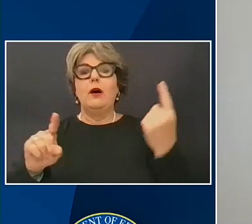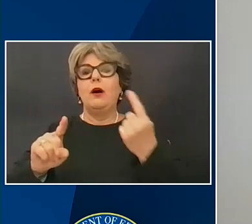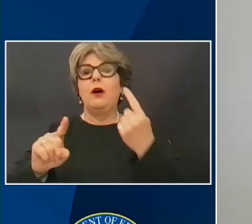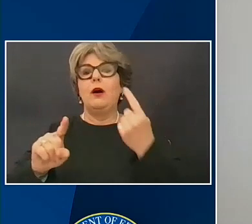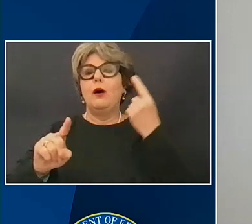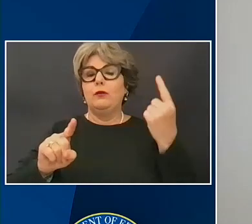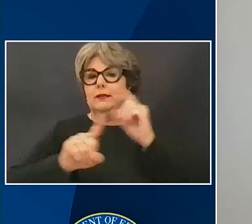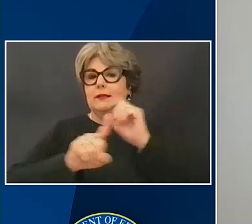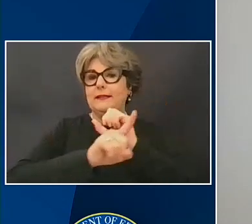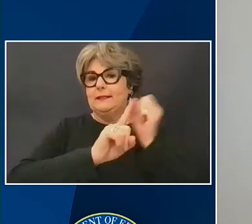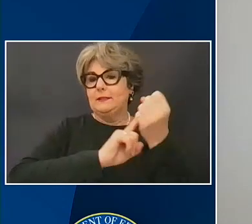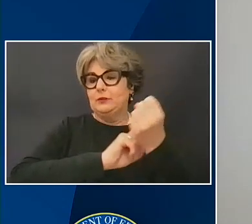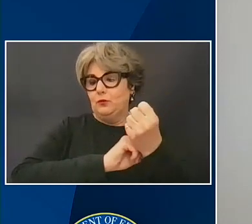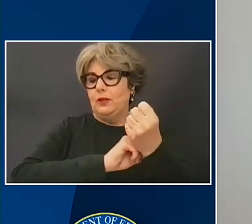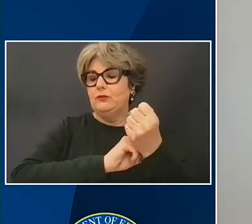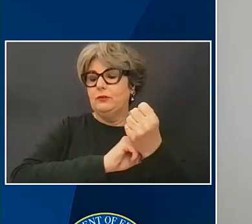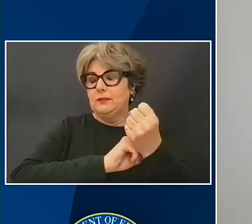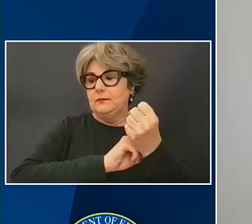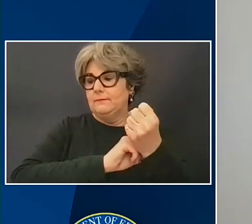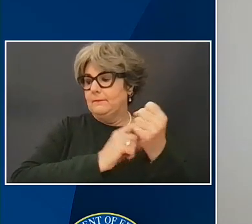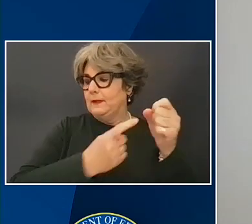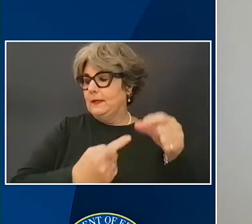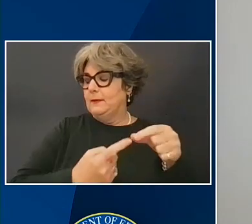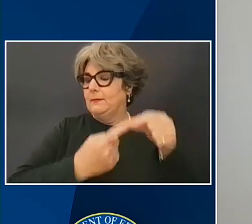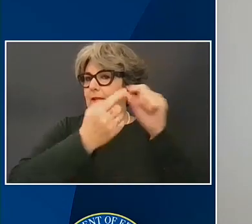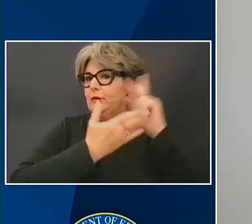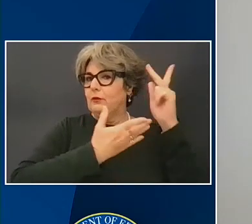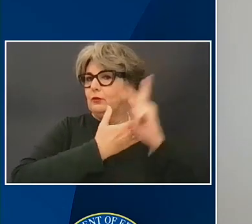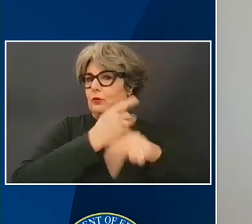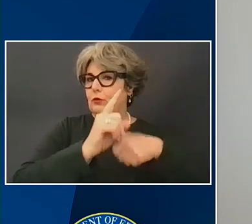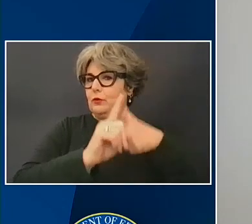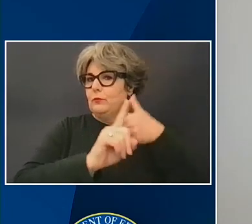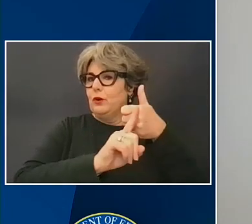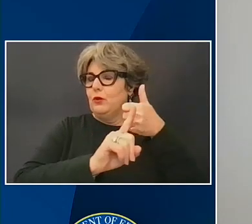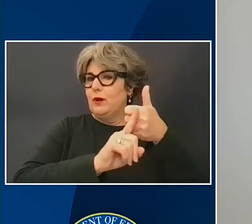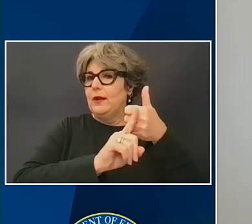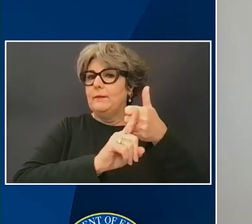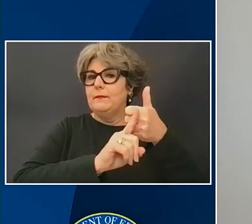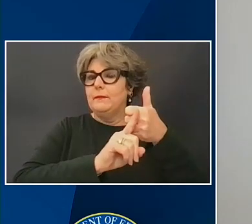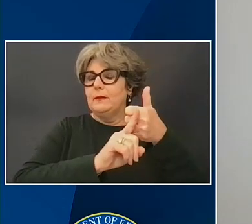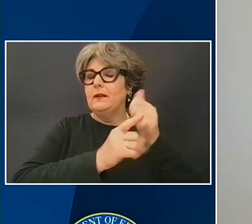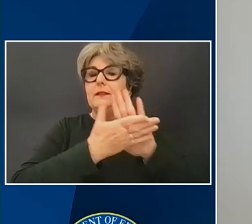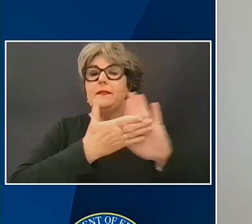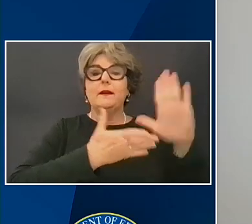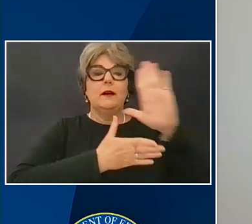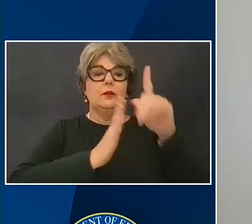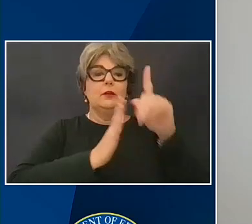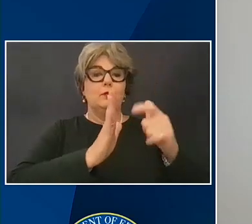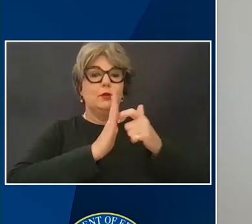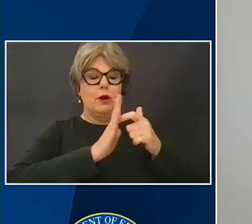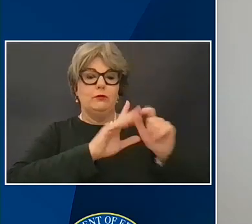example, in a particular program the institution required its instructors to take attendance. But if it did not require